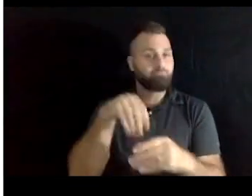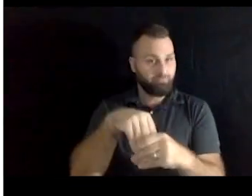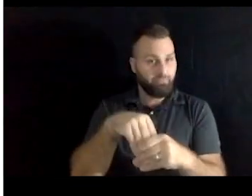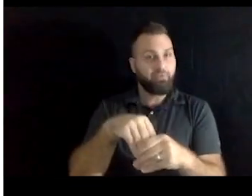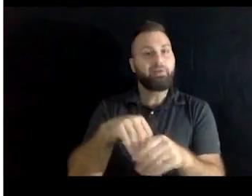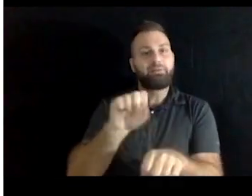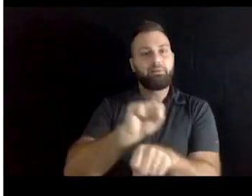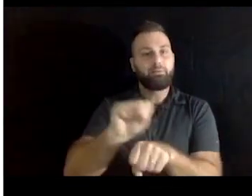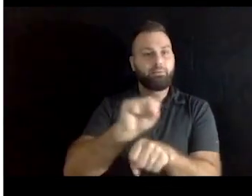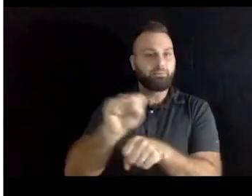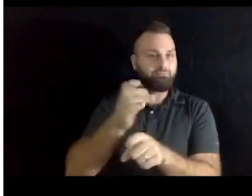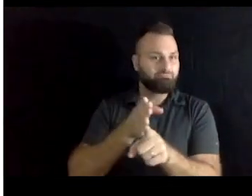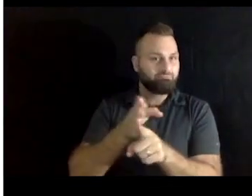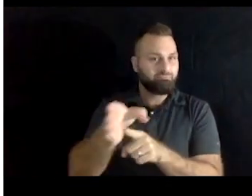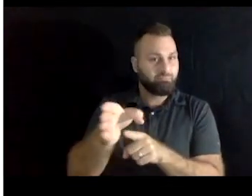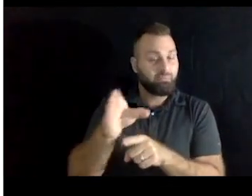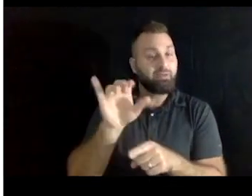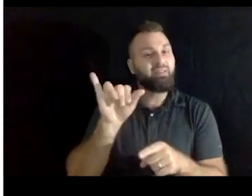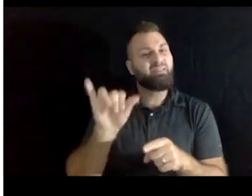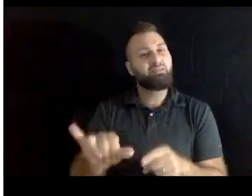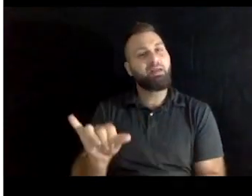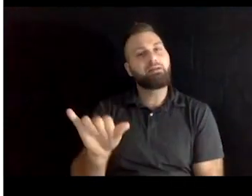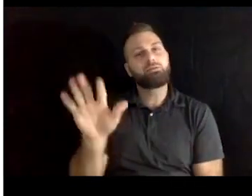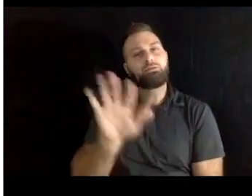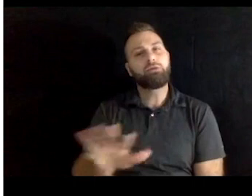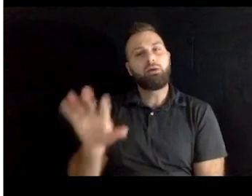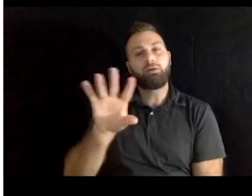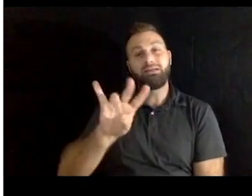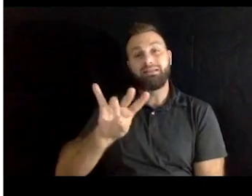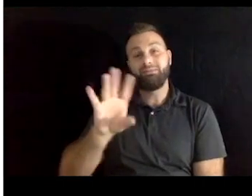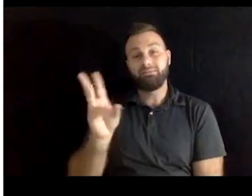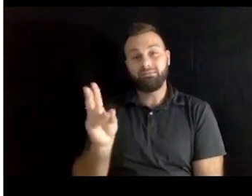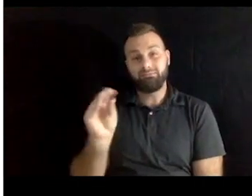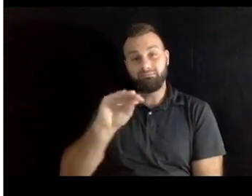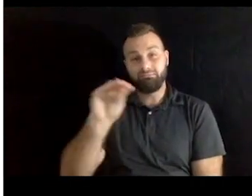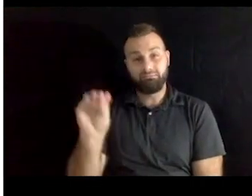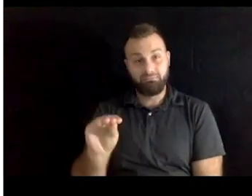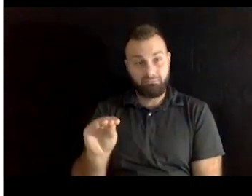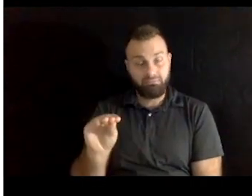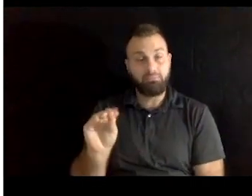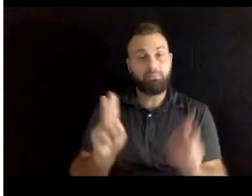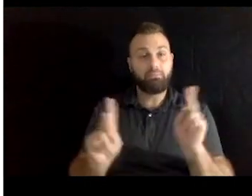and that's relative to almost 76% of people without disabilities and labor